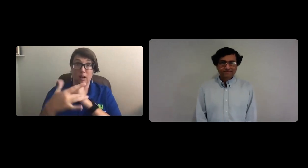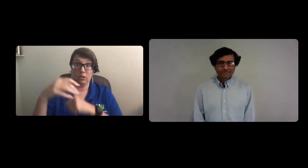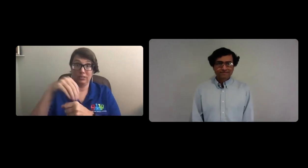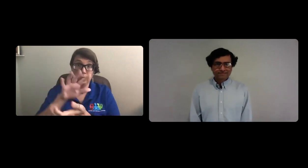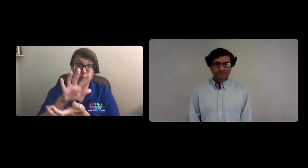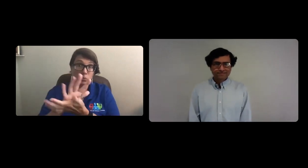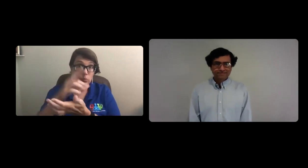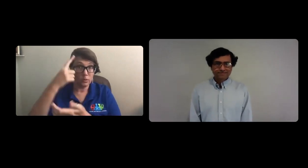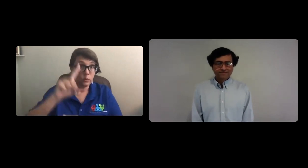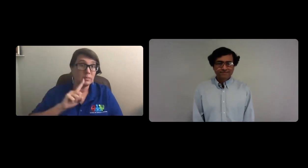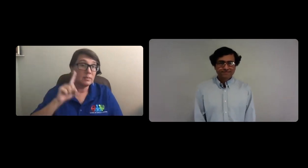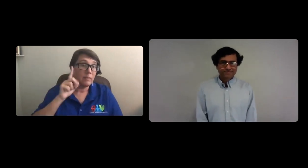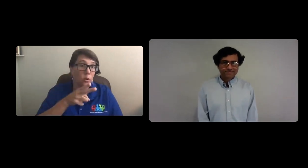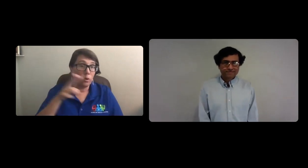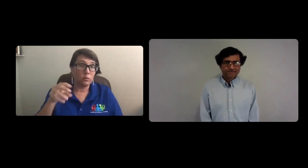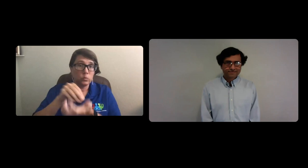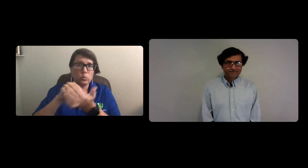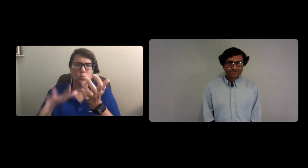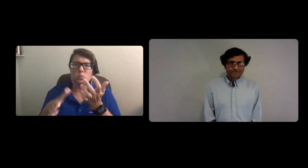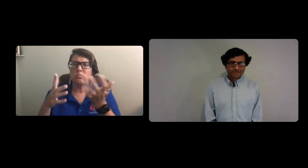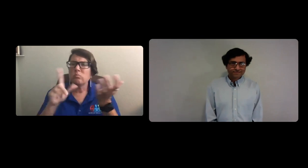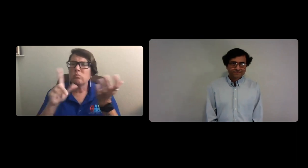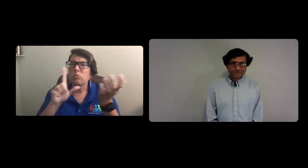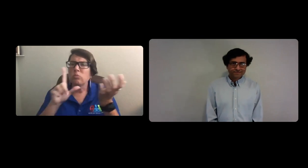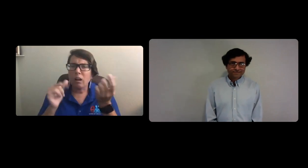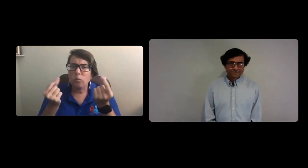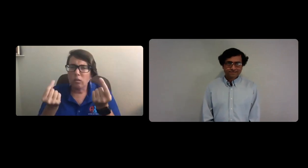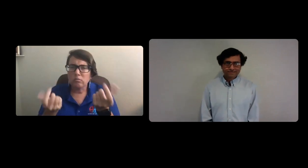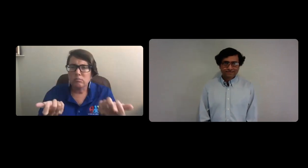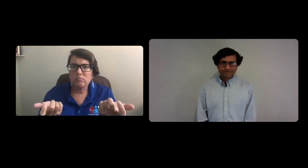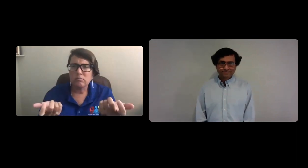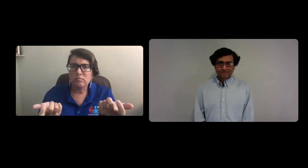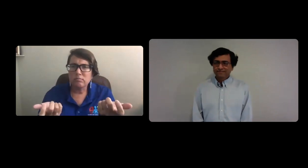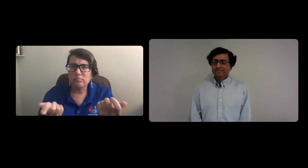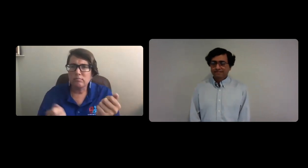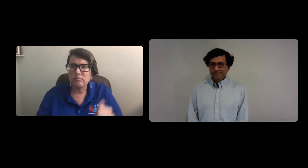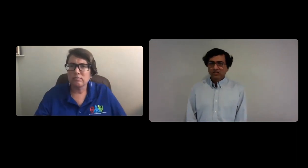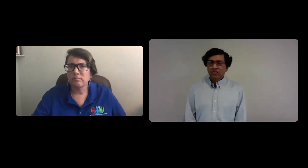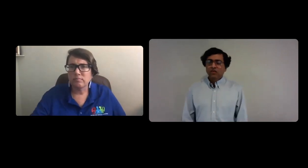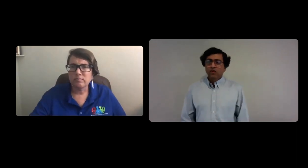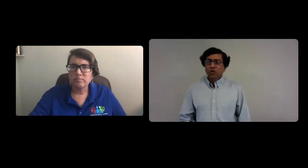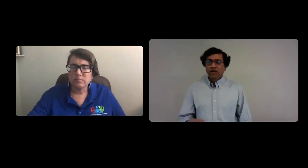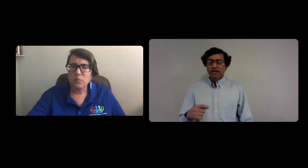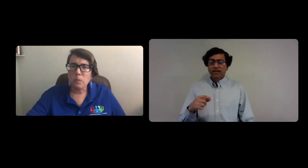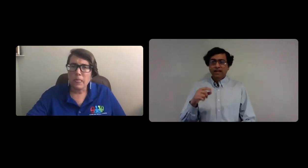If we maximize the use of technology in schools were deaf and hard-of-hearing students, what might that look like?